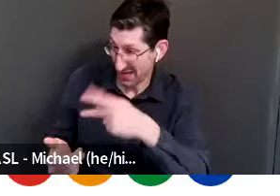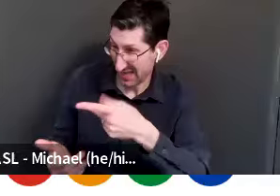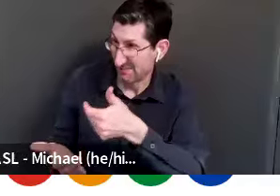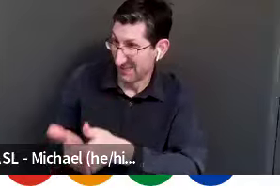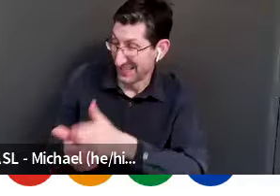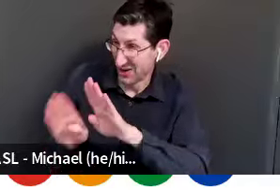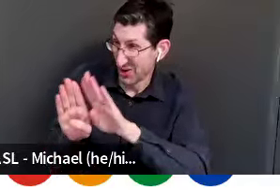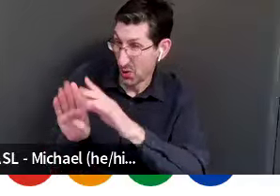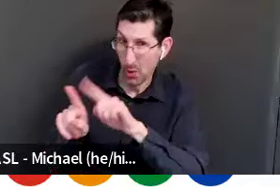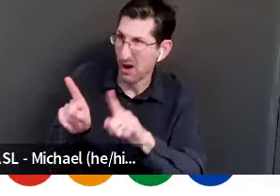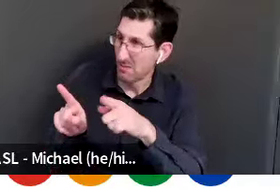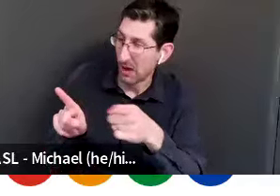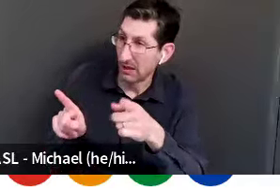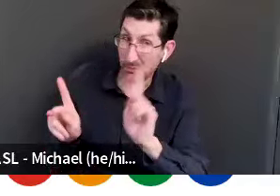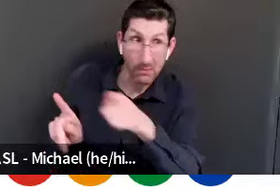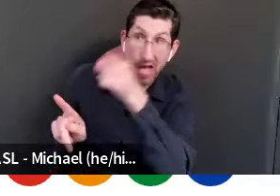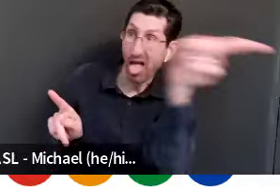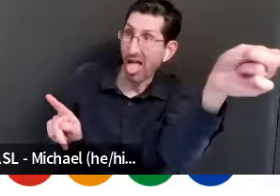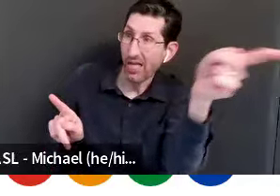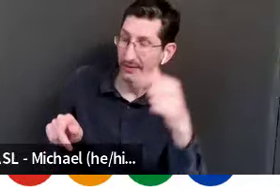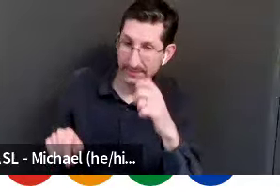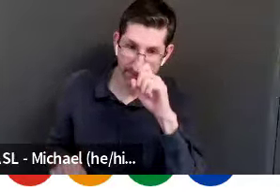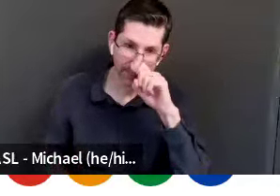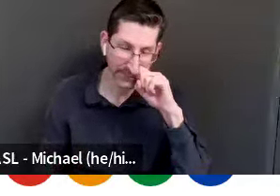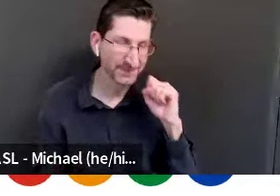AT THE AIRPORT?